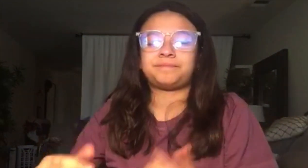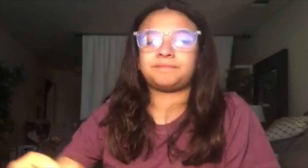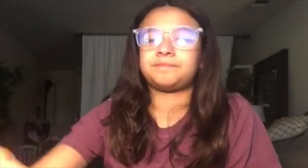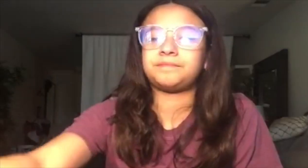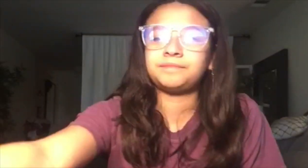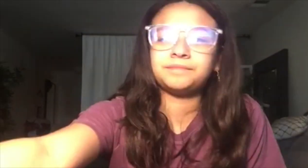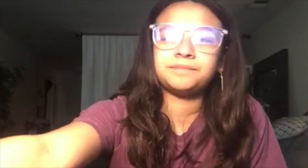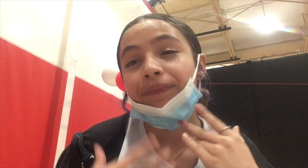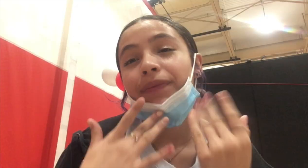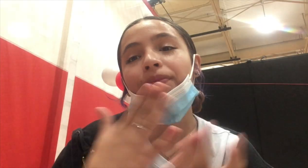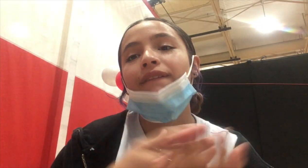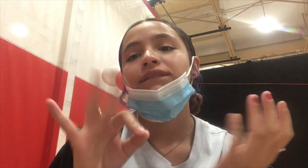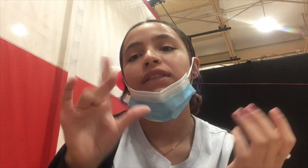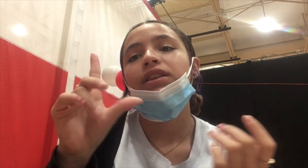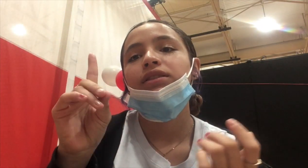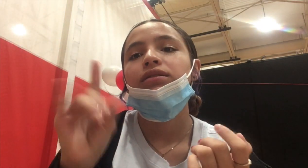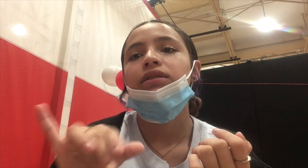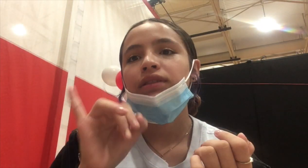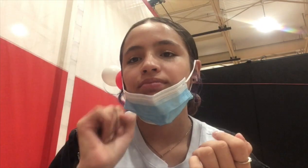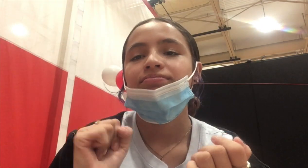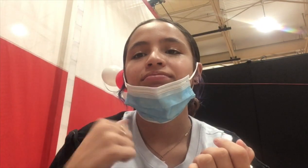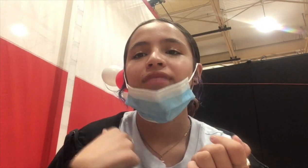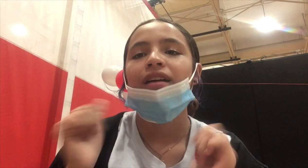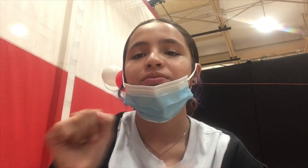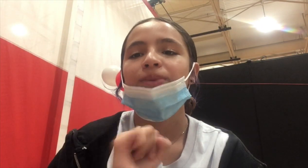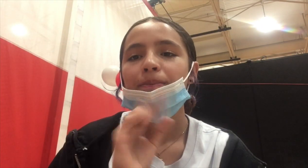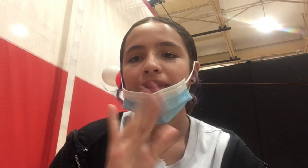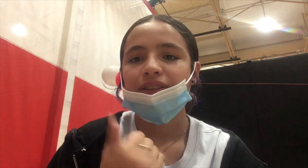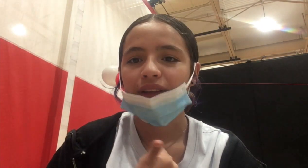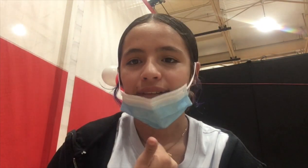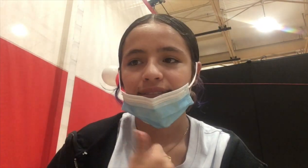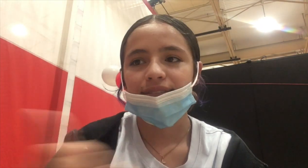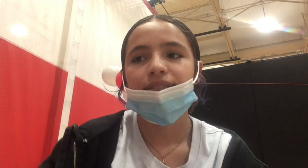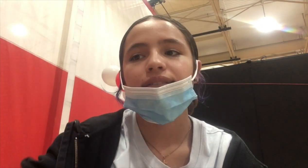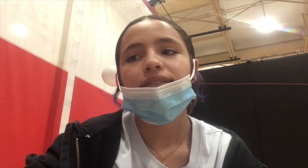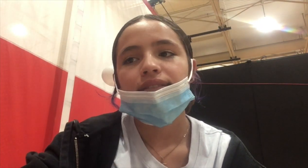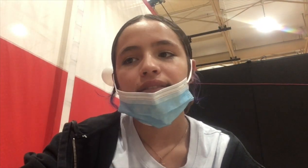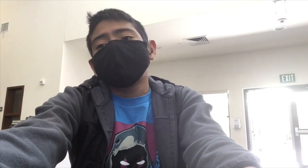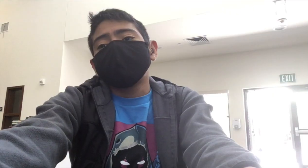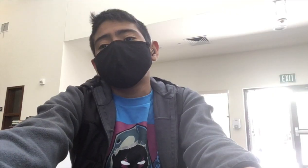So I'm going to say nothing. Favorite distance learning I can work by myself.